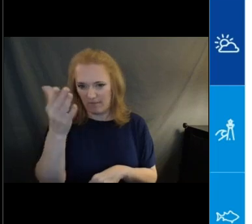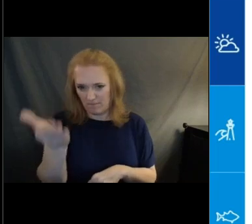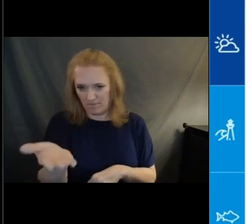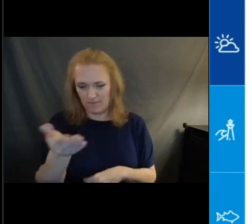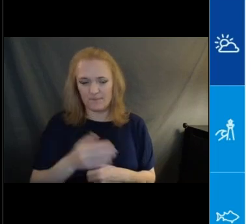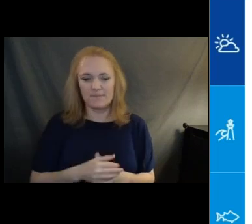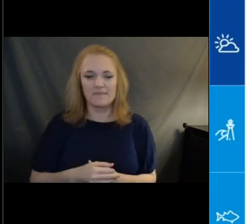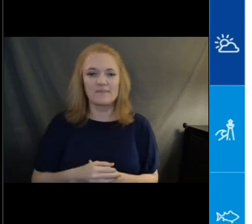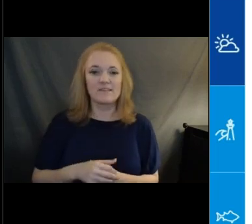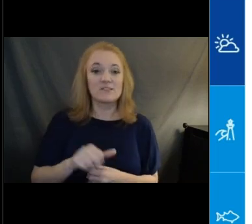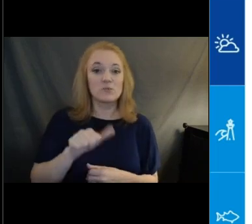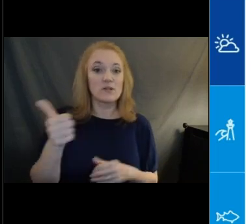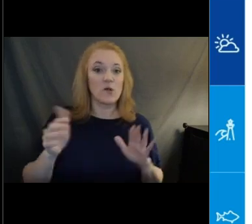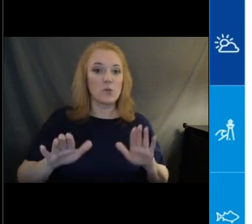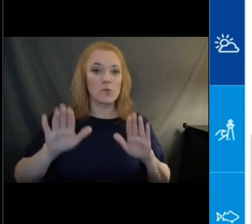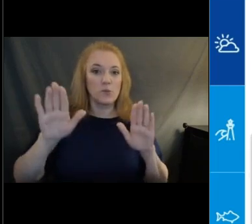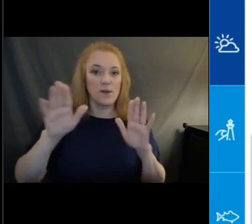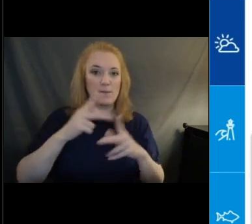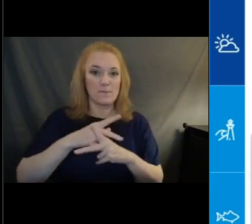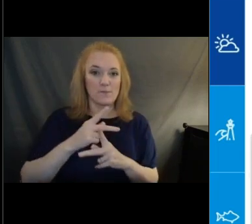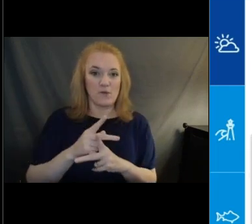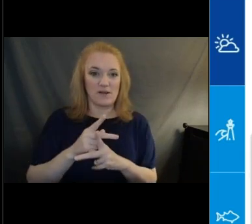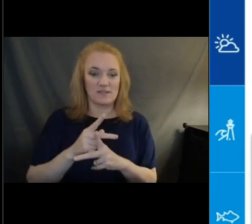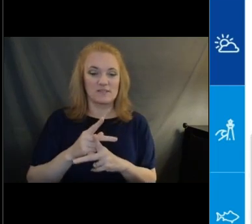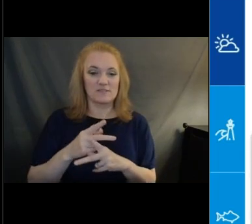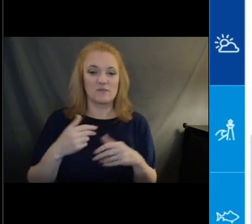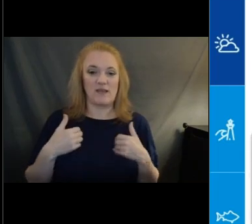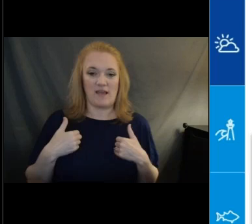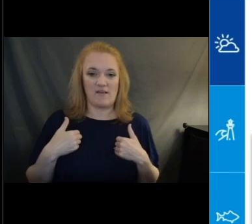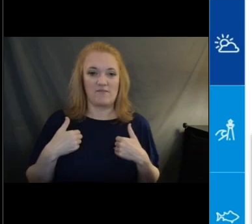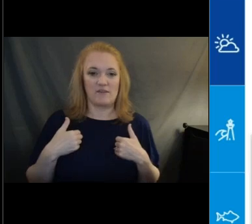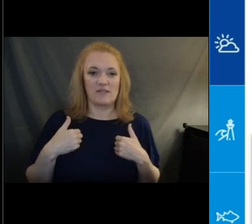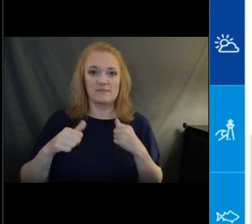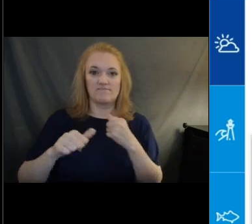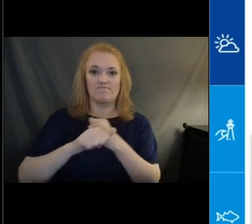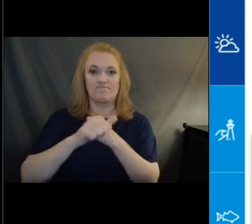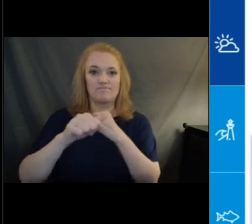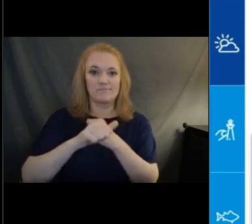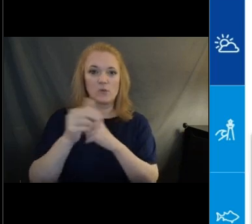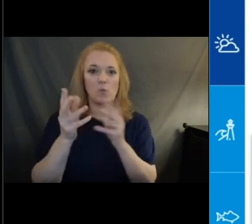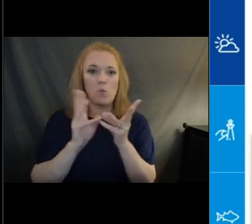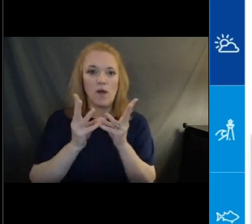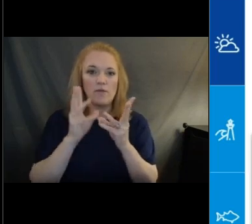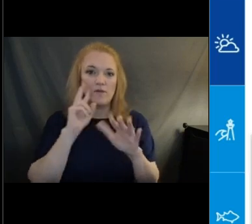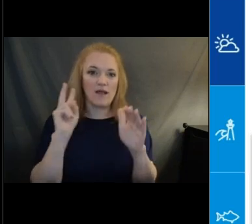So another great product is our Hazardous Weather Outlook which is available in both